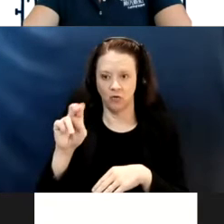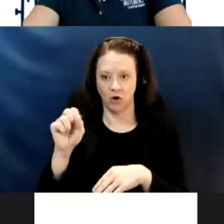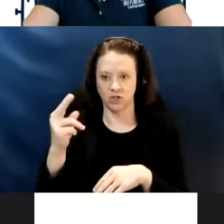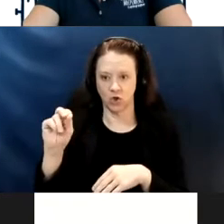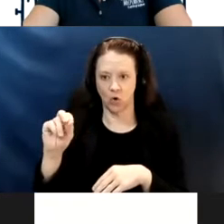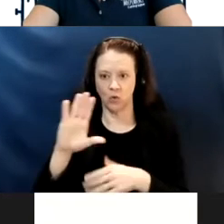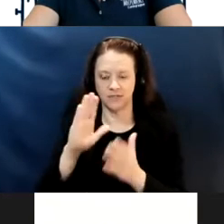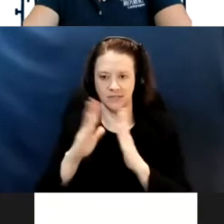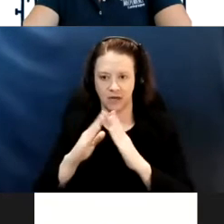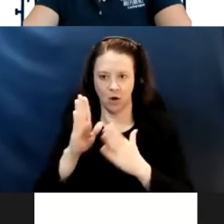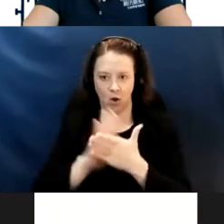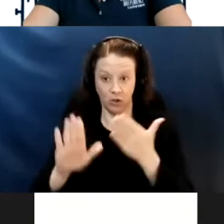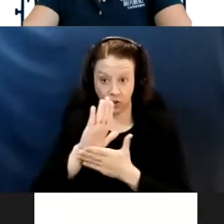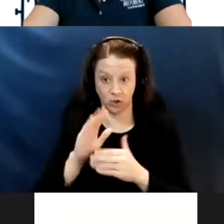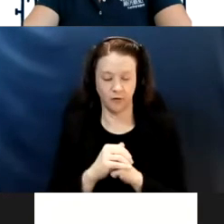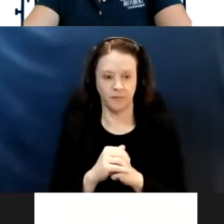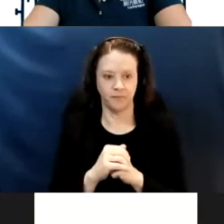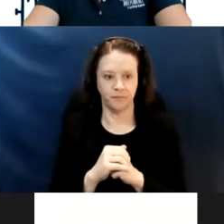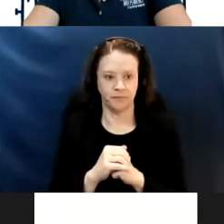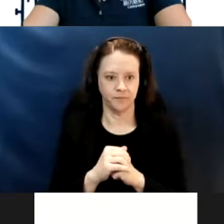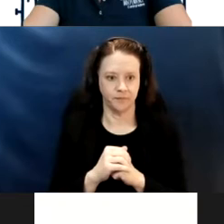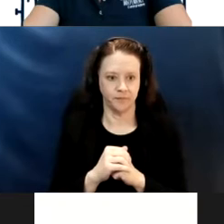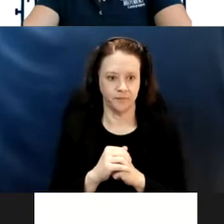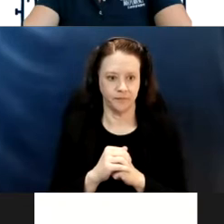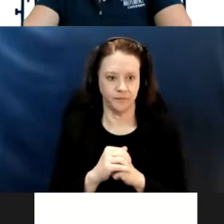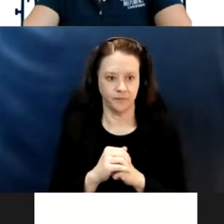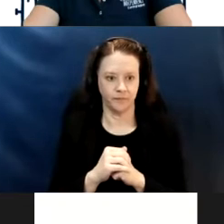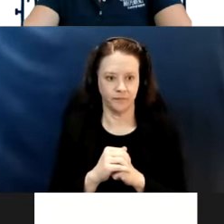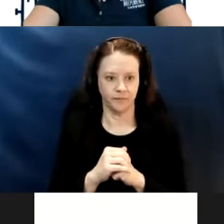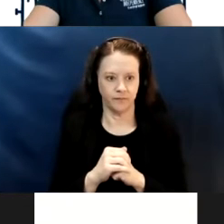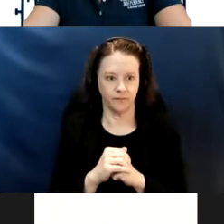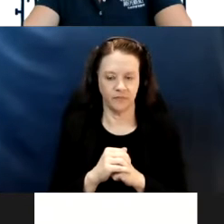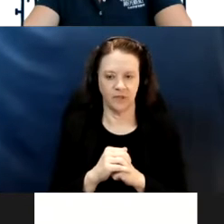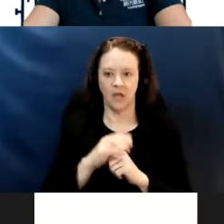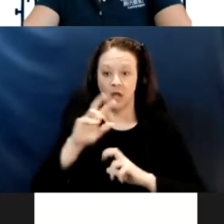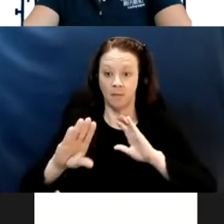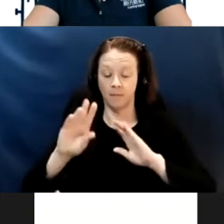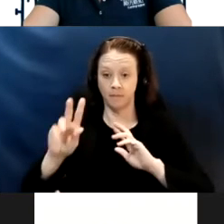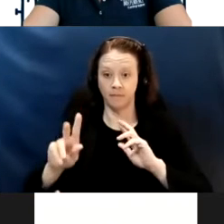Incentives are being put into place to address vaccine hesitancy.